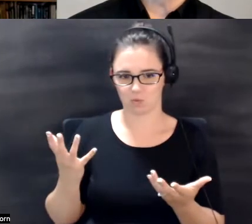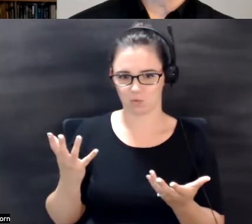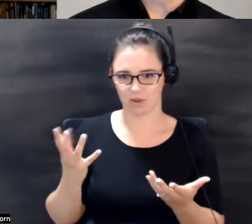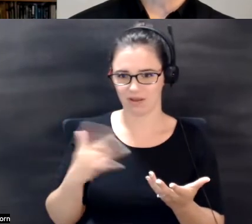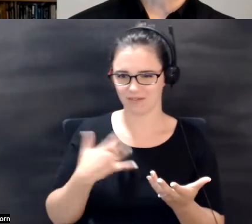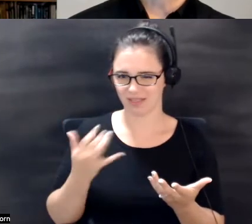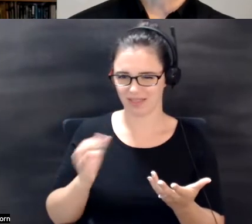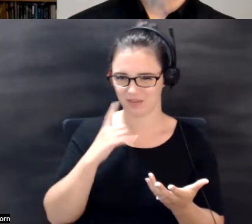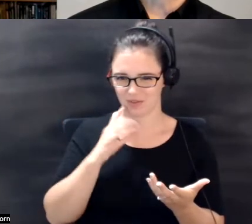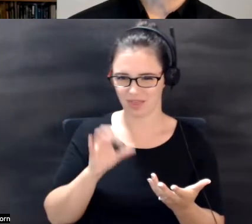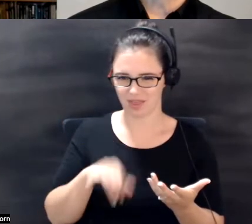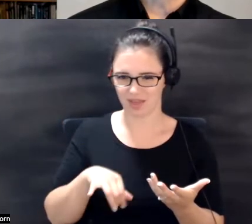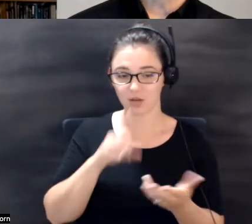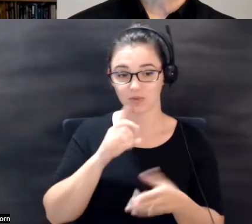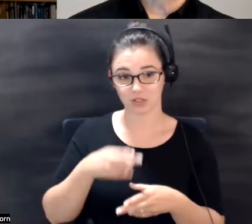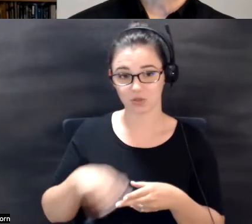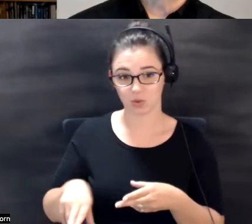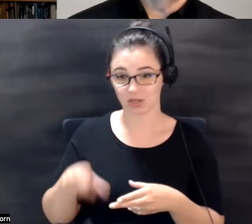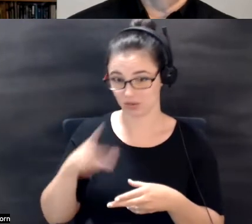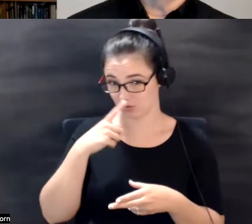It is super short. Would you be okay with my reading it?